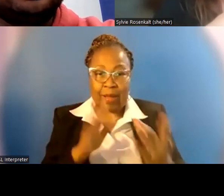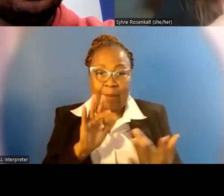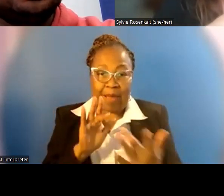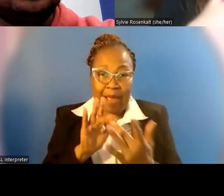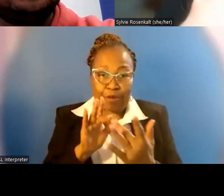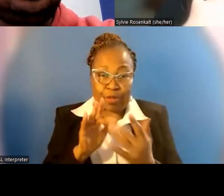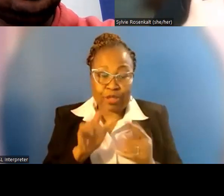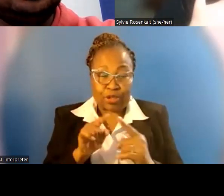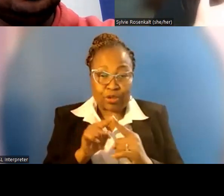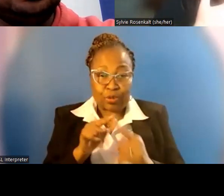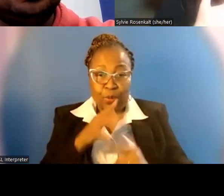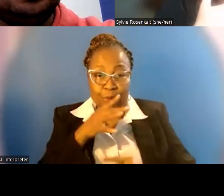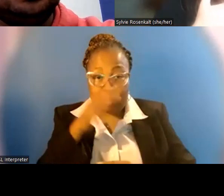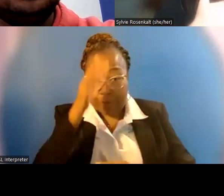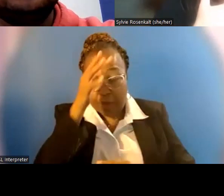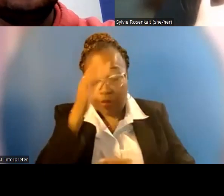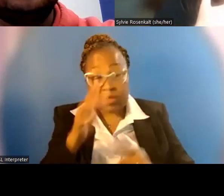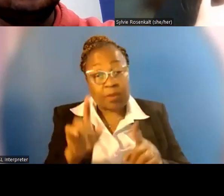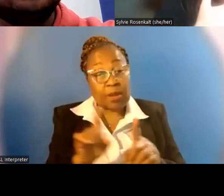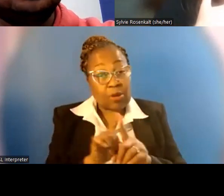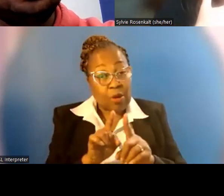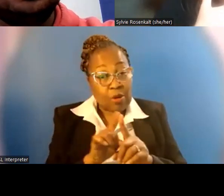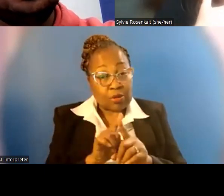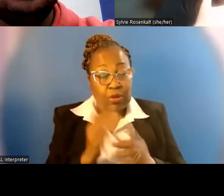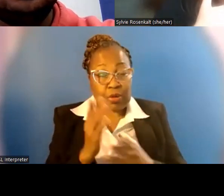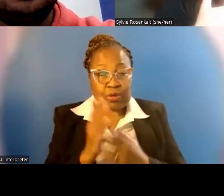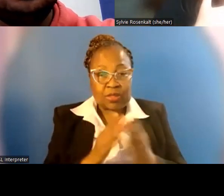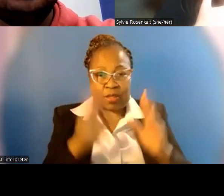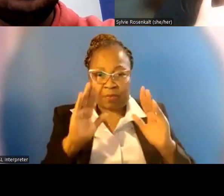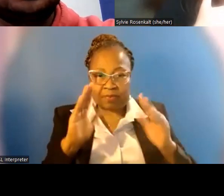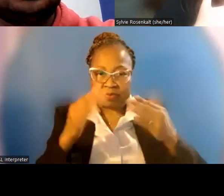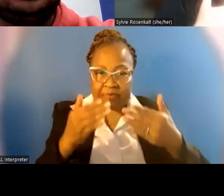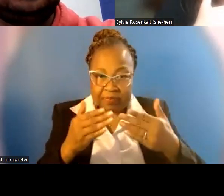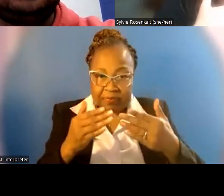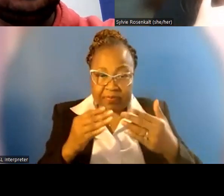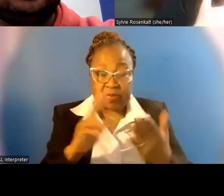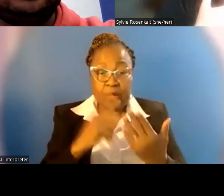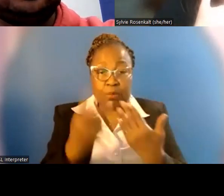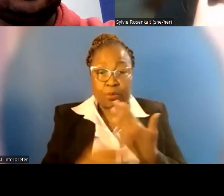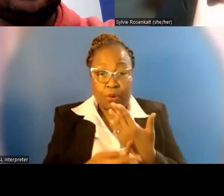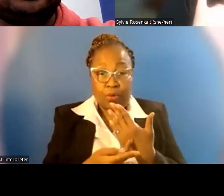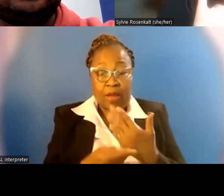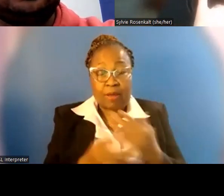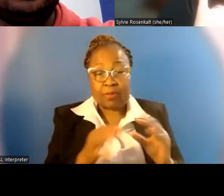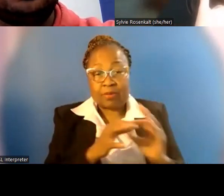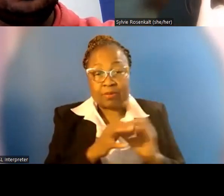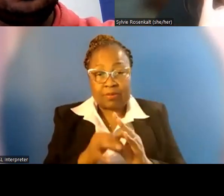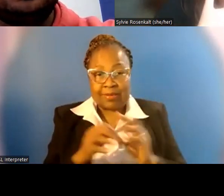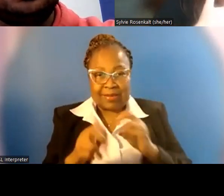but we also did some targeted programming around the difficulties one could have